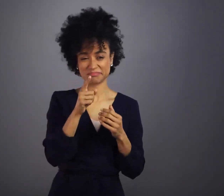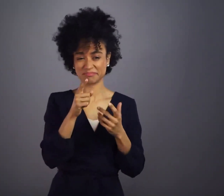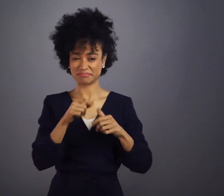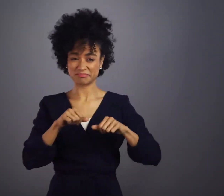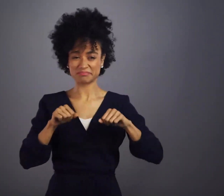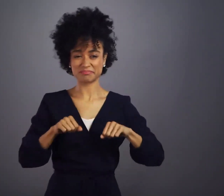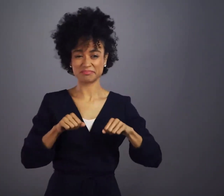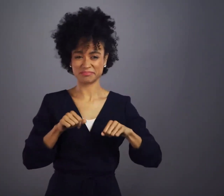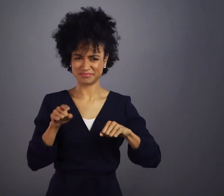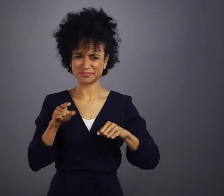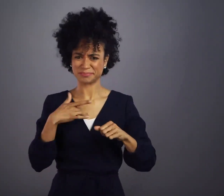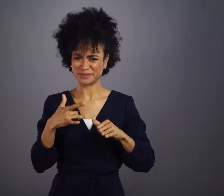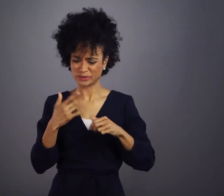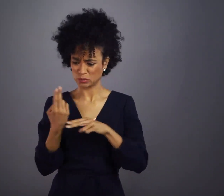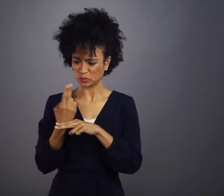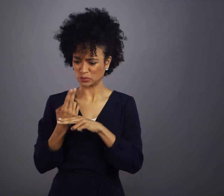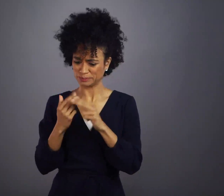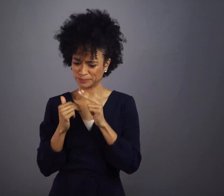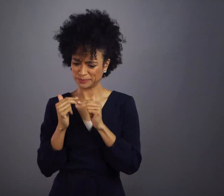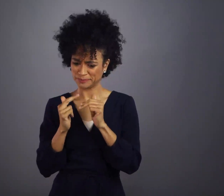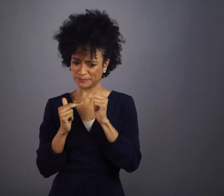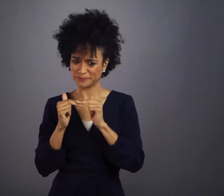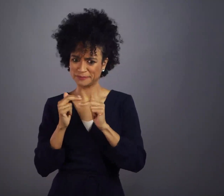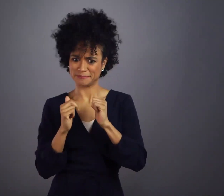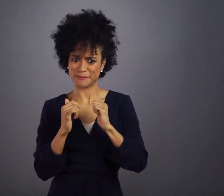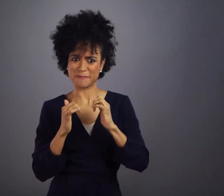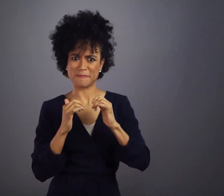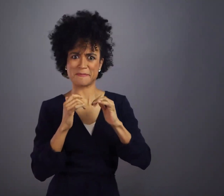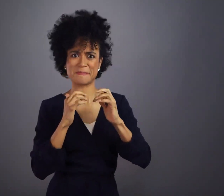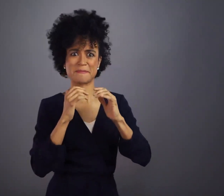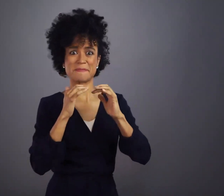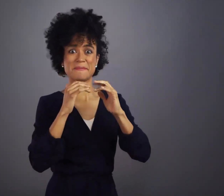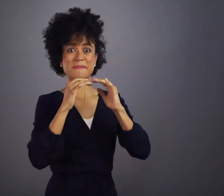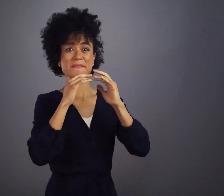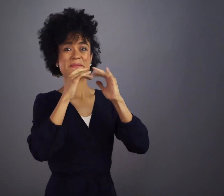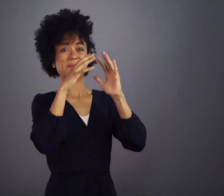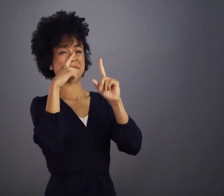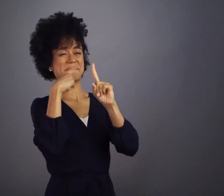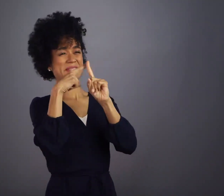He uses his gifts to build up a bright outlook for his family and himself,